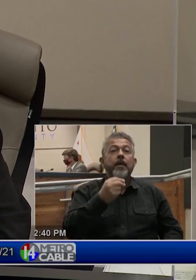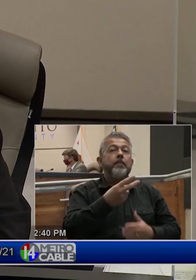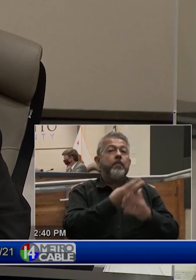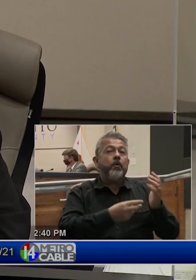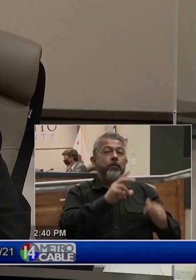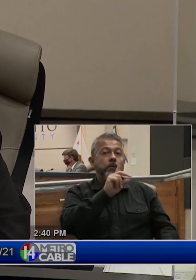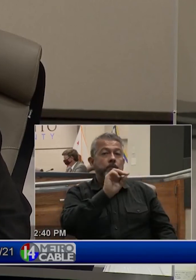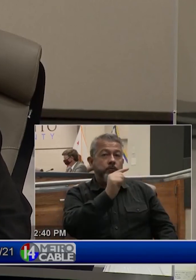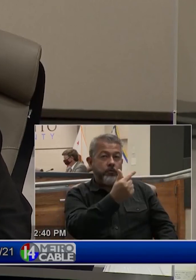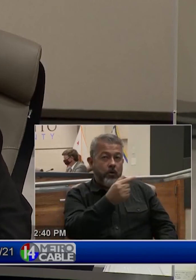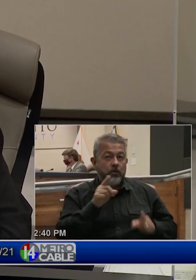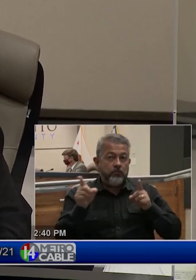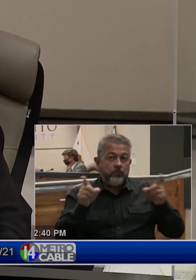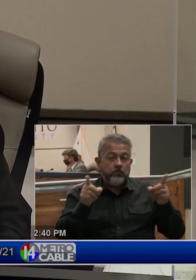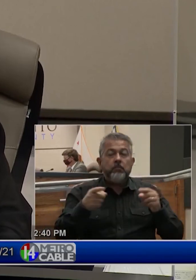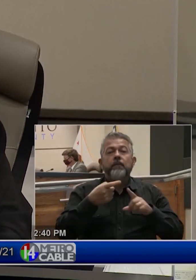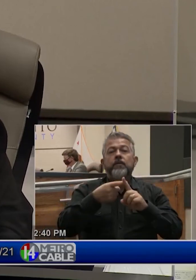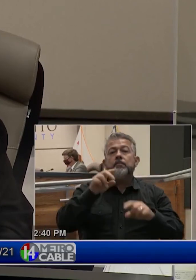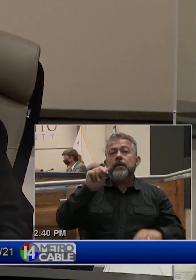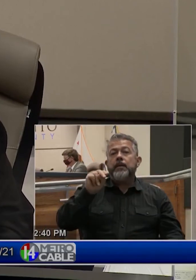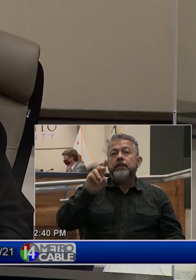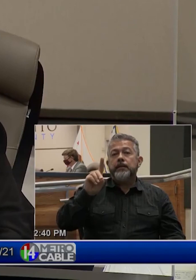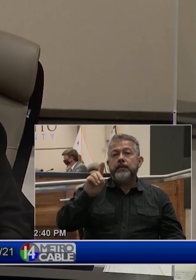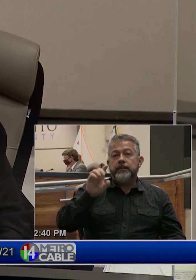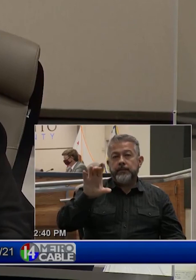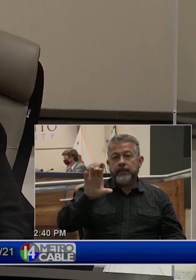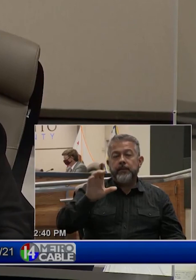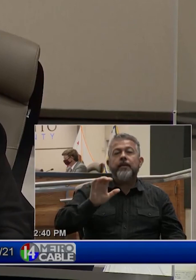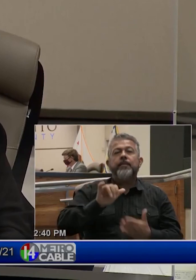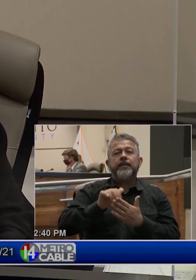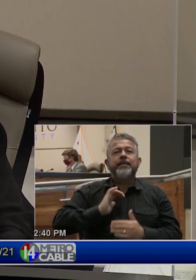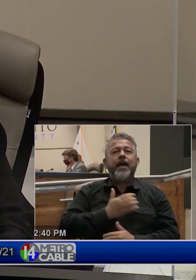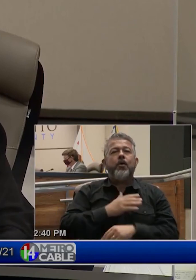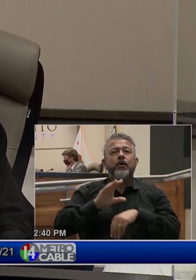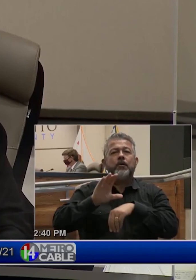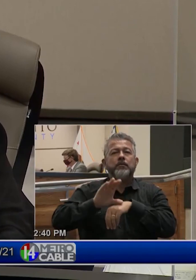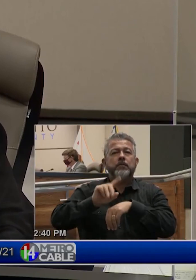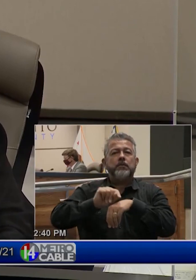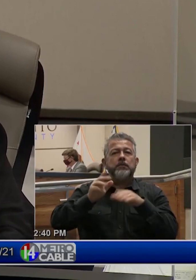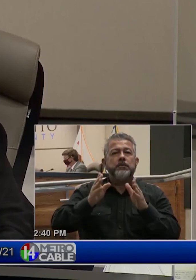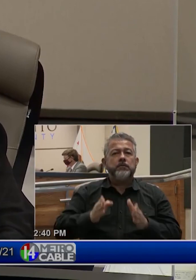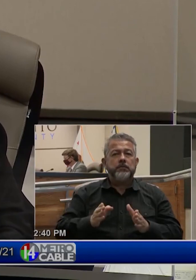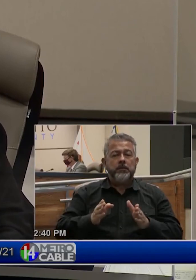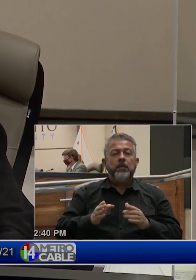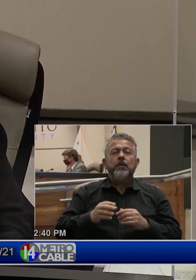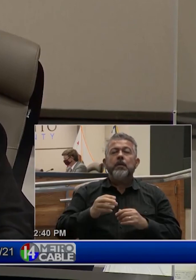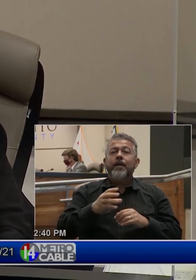THANK YOU. THANK YOU, AND I WANT TO THANK YOU, AND I WANT TO ACKNOWLEDGE AND THANK STAFF FOR